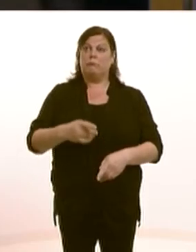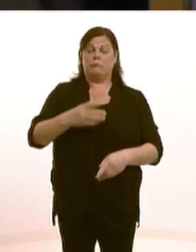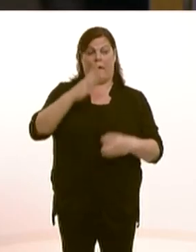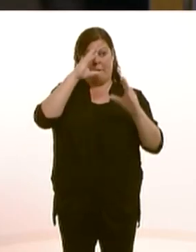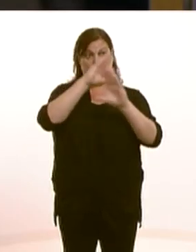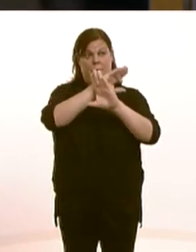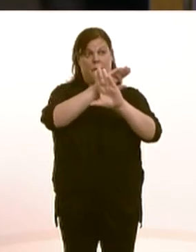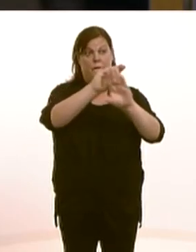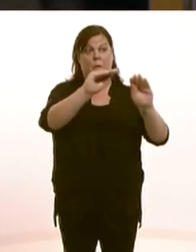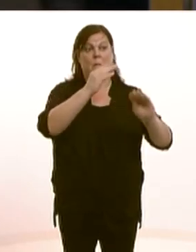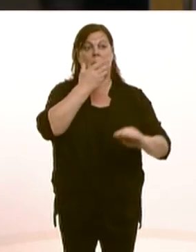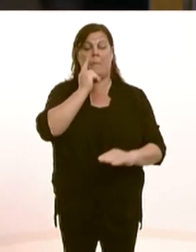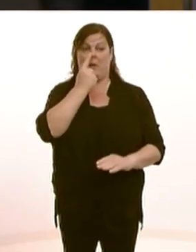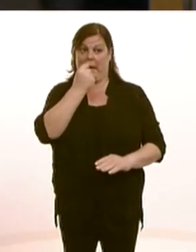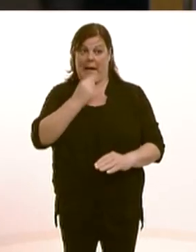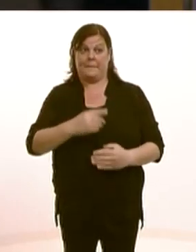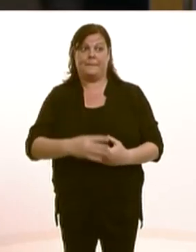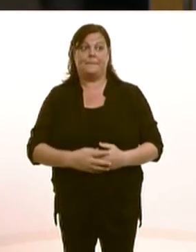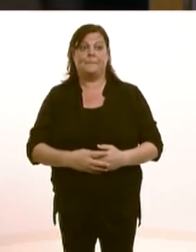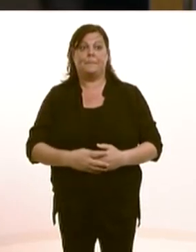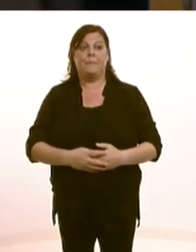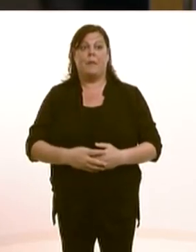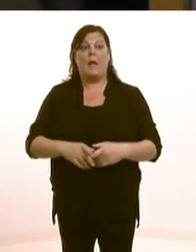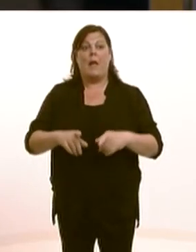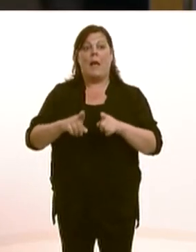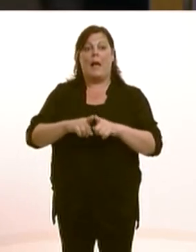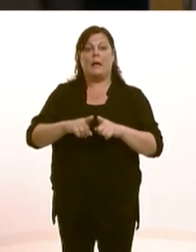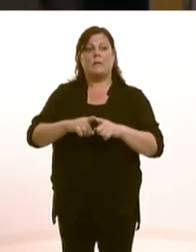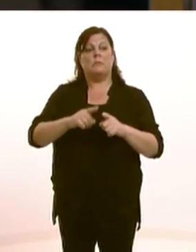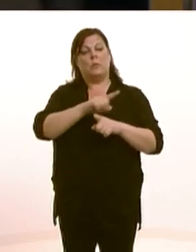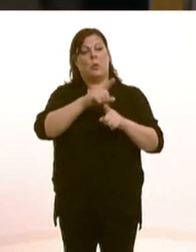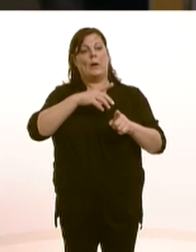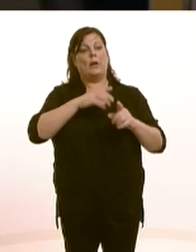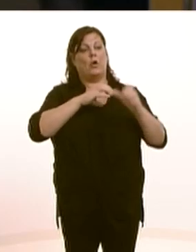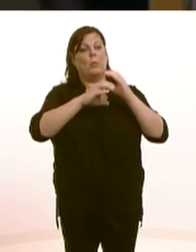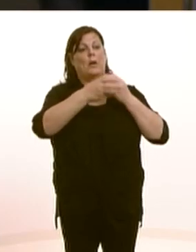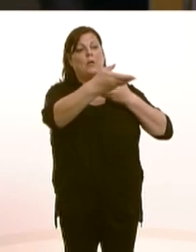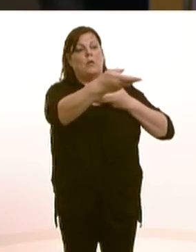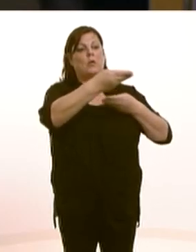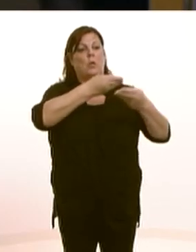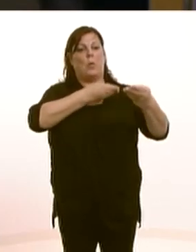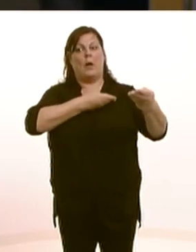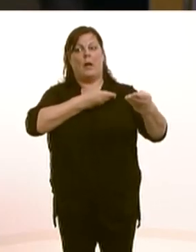to be able to have the communicationótwo-wayówith the public, and thatís to give them a referendum.